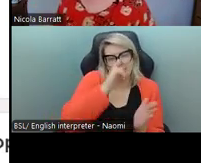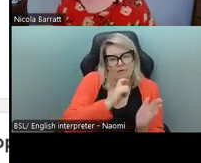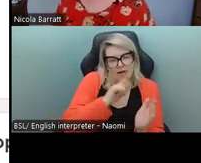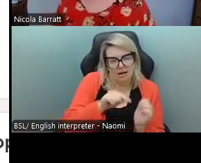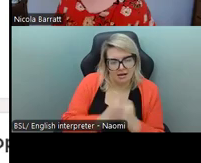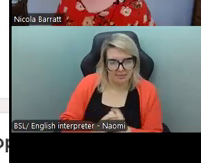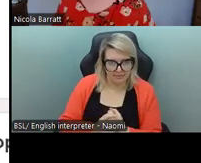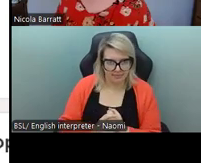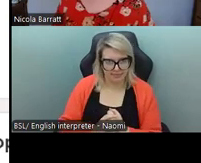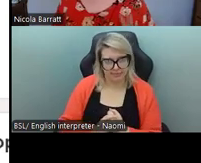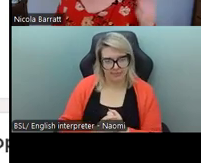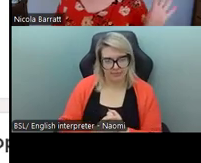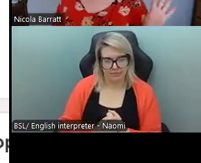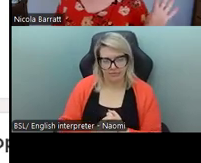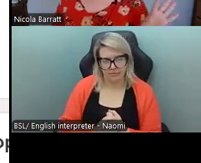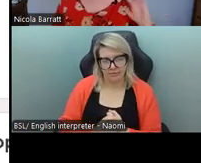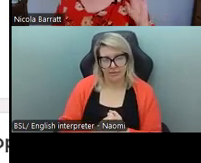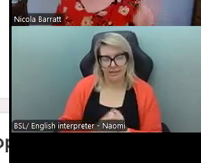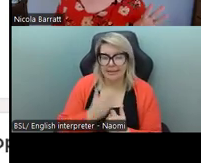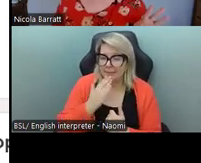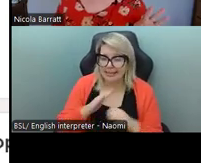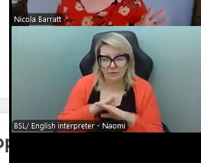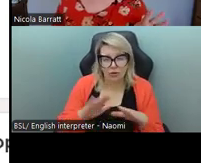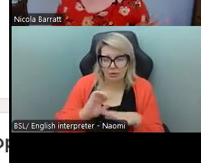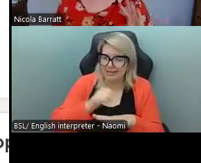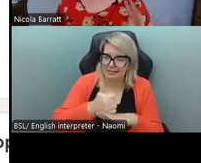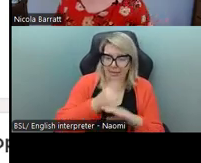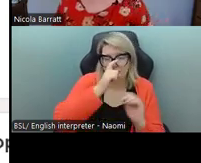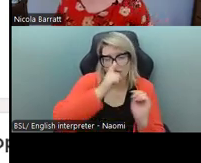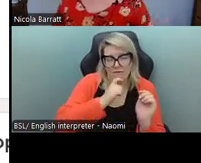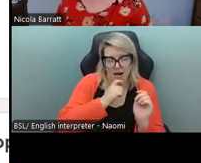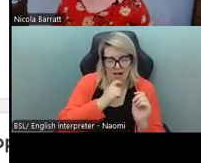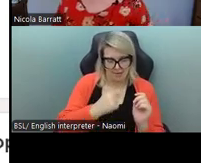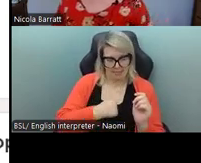Please don't set up your profile as your organization. I've seen people do this.